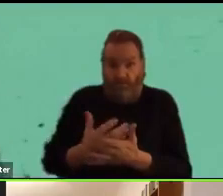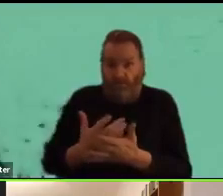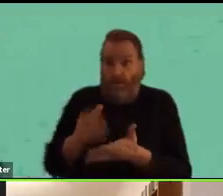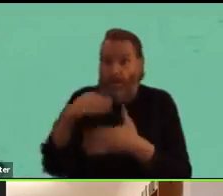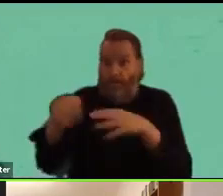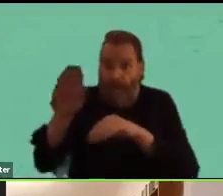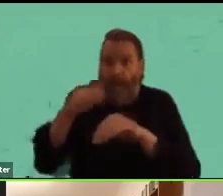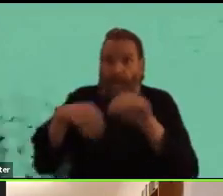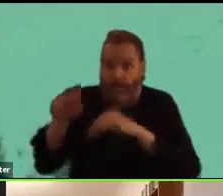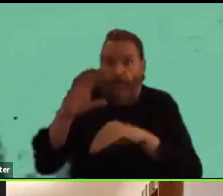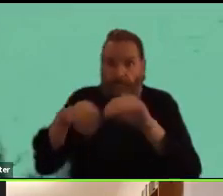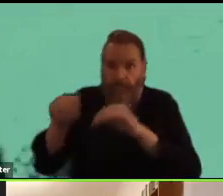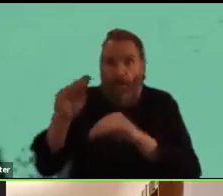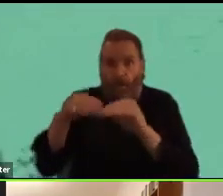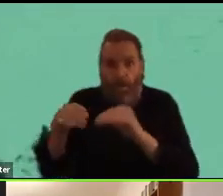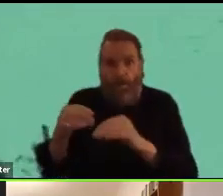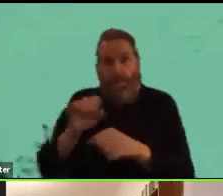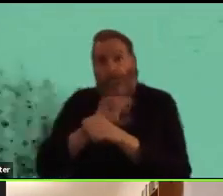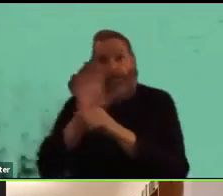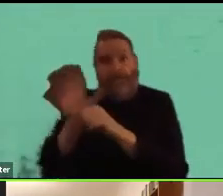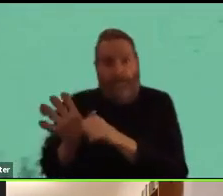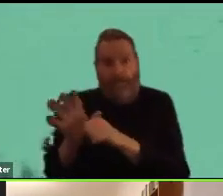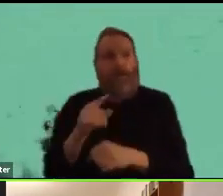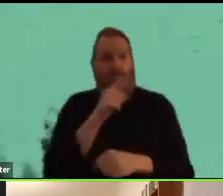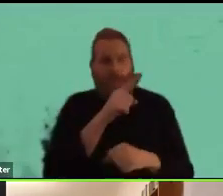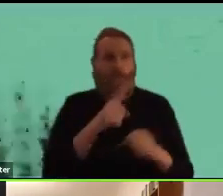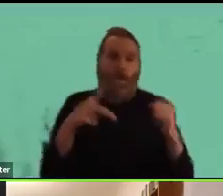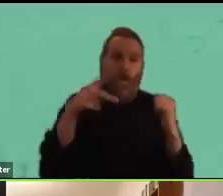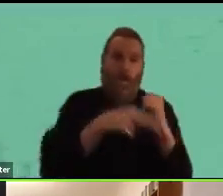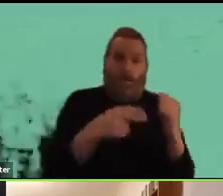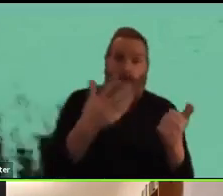going to come under scrutiny - there could well be job losses and that was a question earlier on